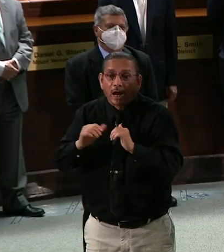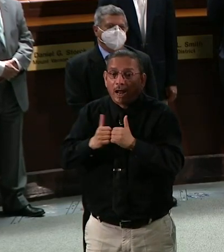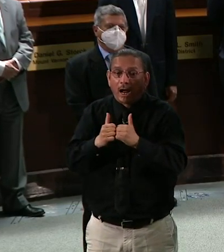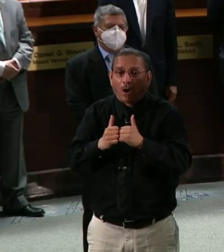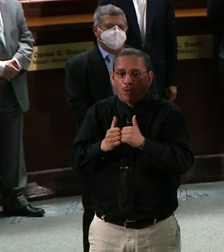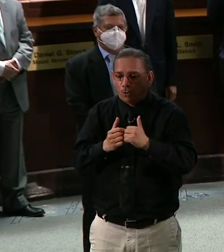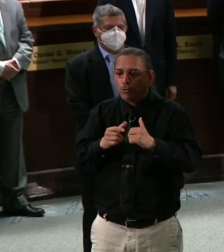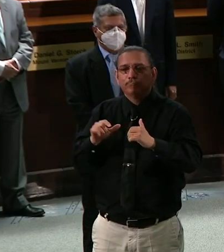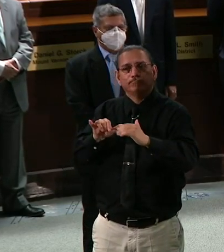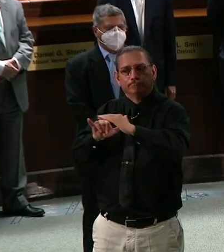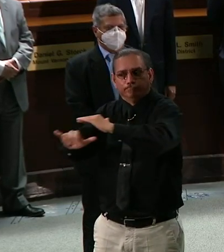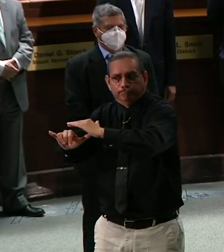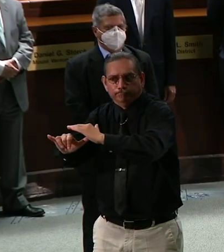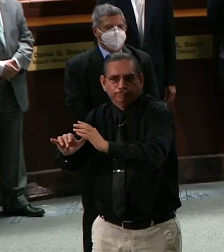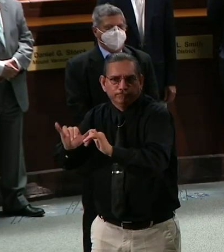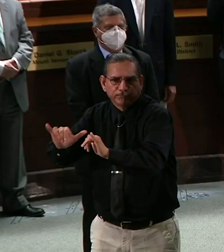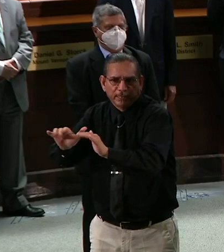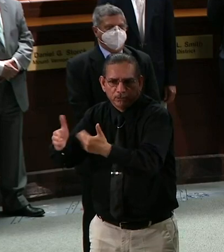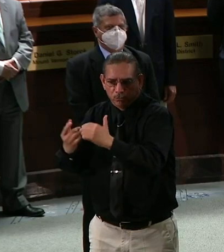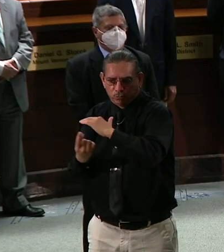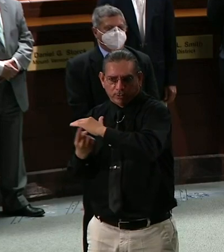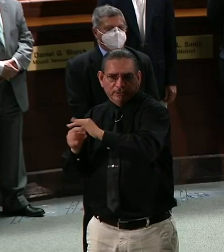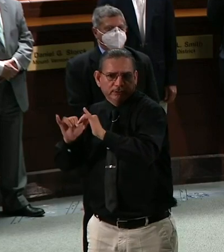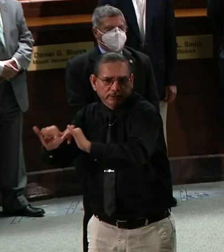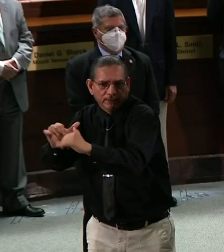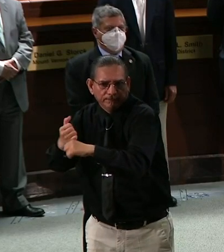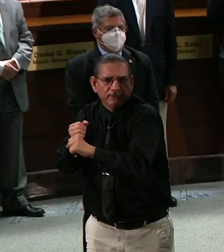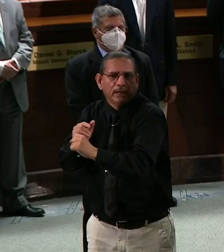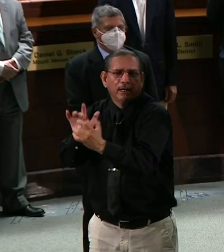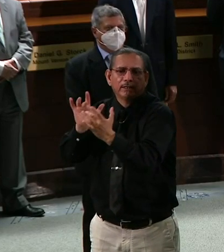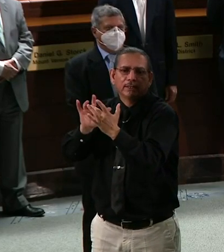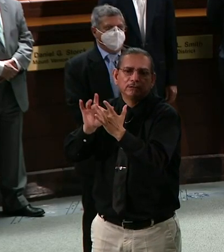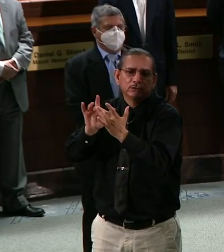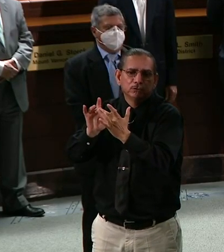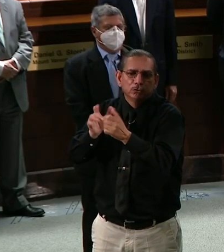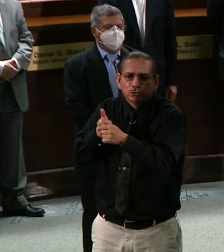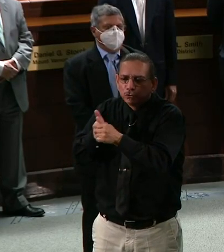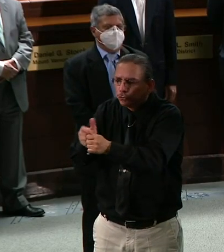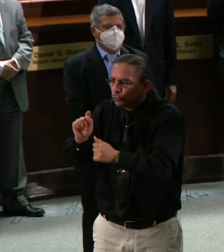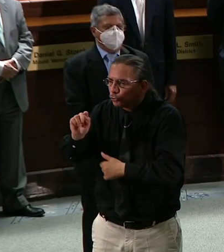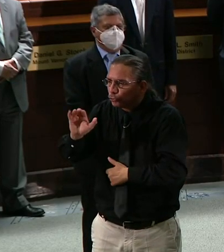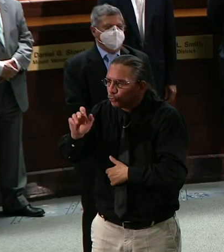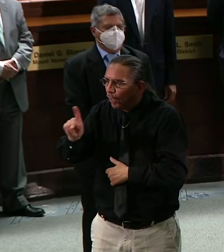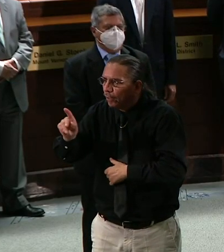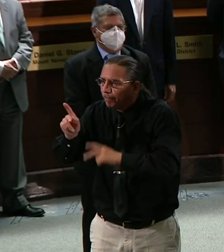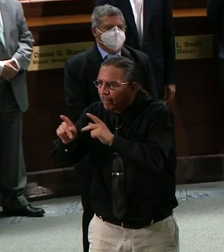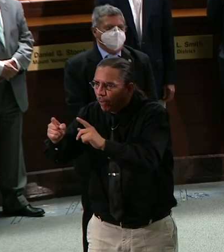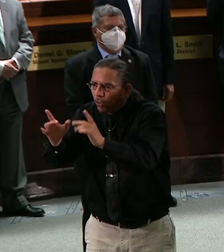MOVE FORWARD INCLUDING QUARANTINE OPTIONS MATURE HERE